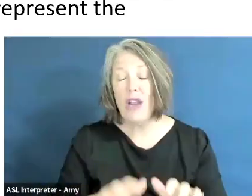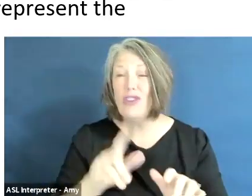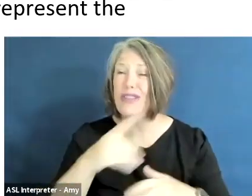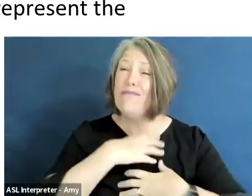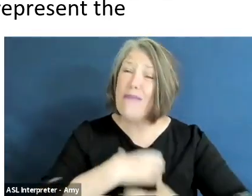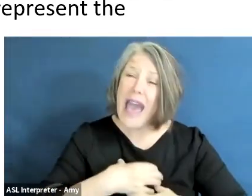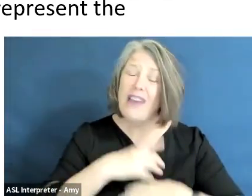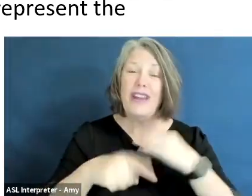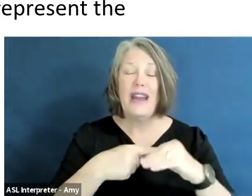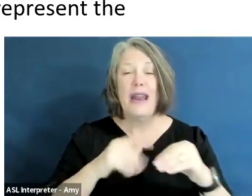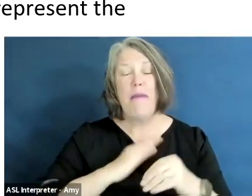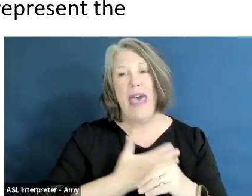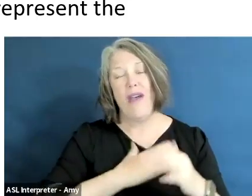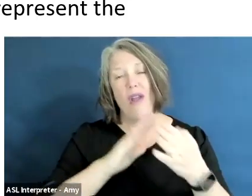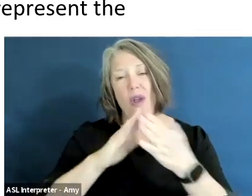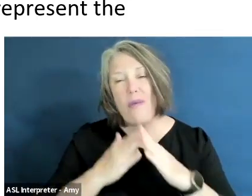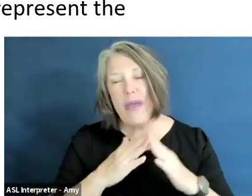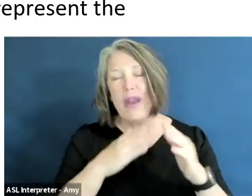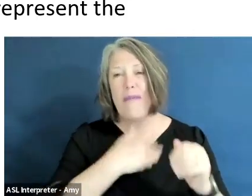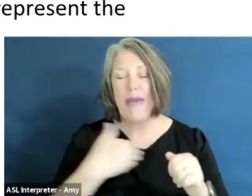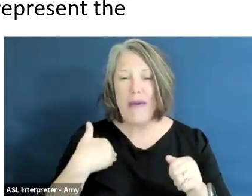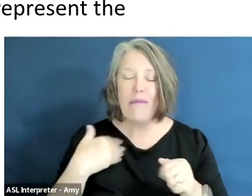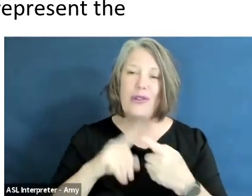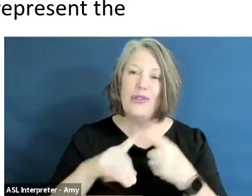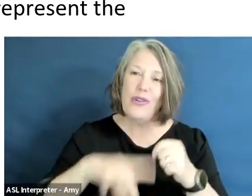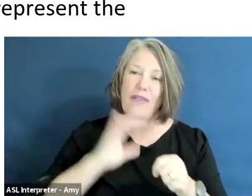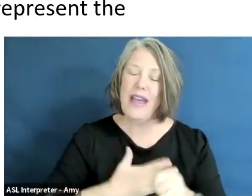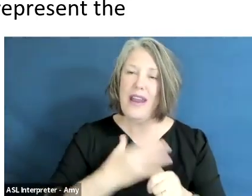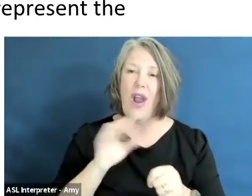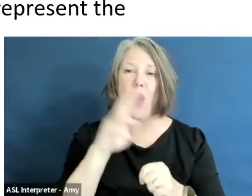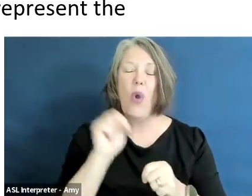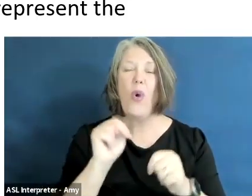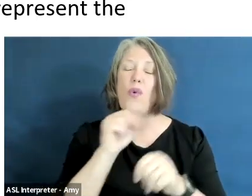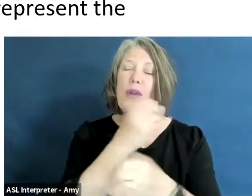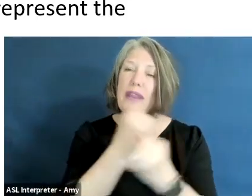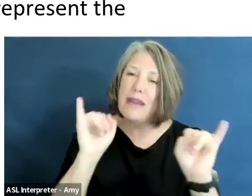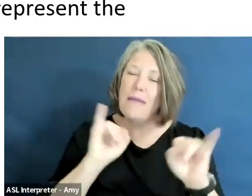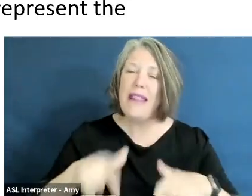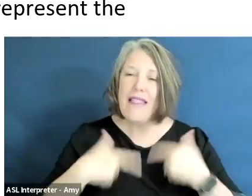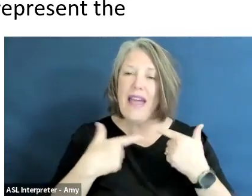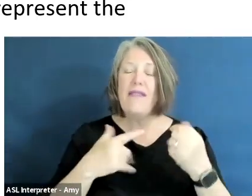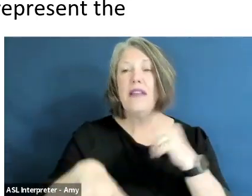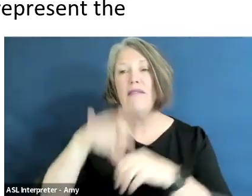defining our own independent lives and finding the support we need without